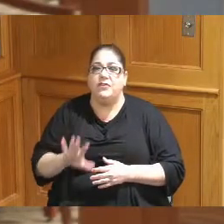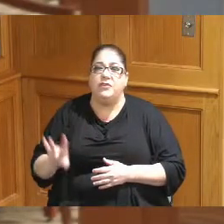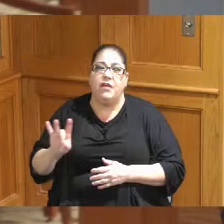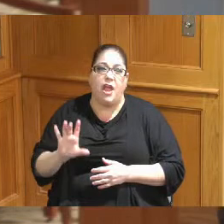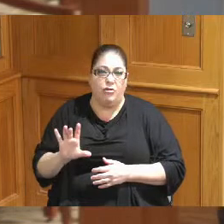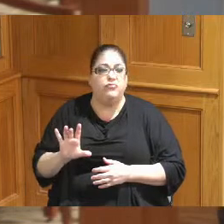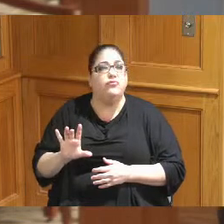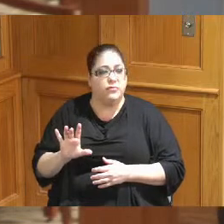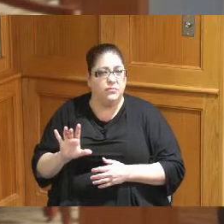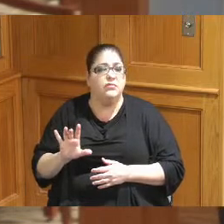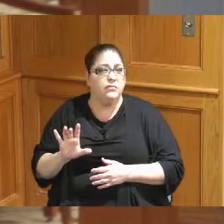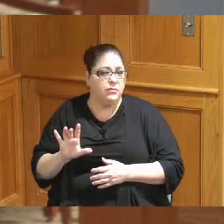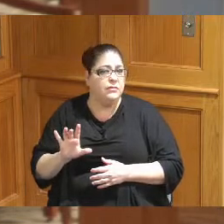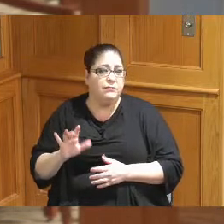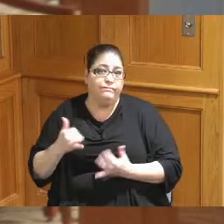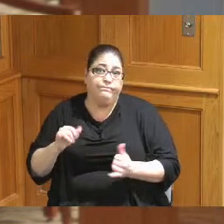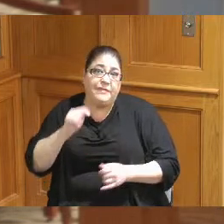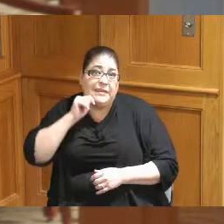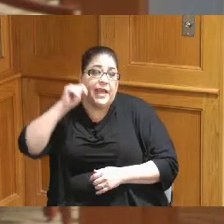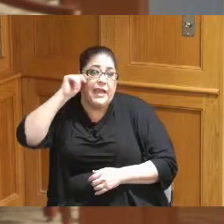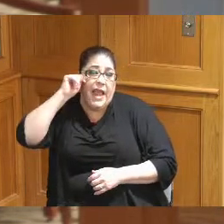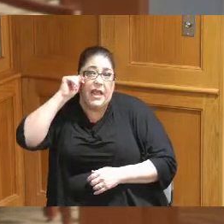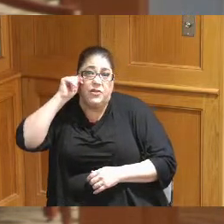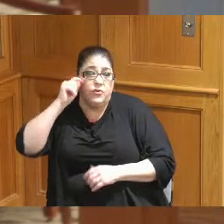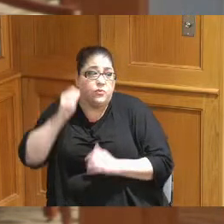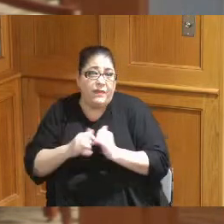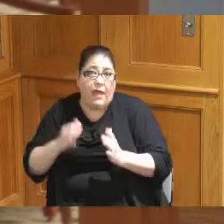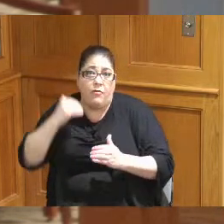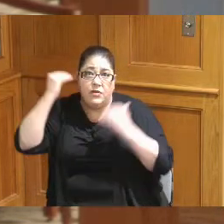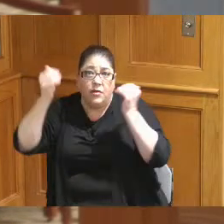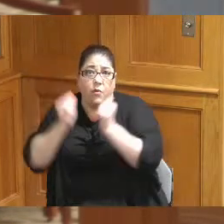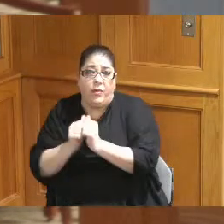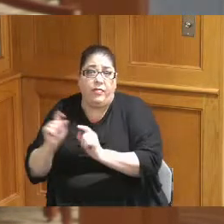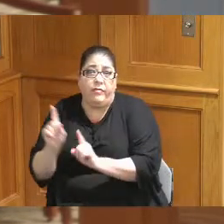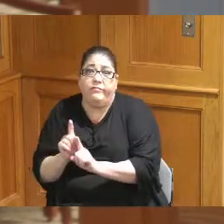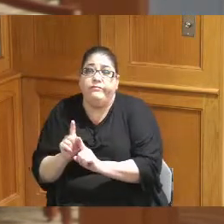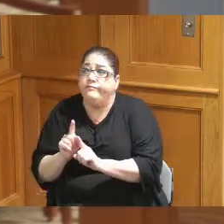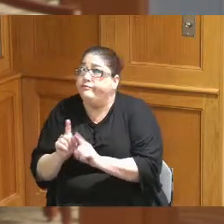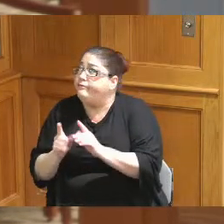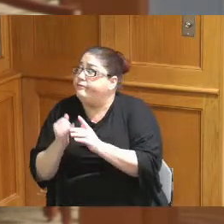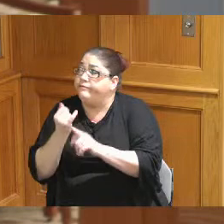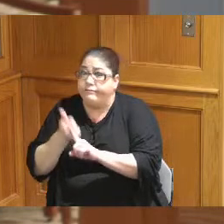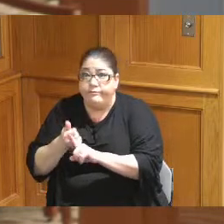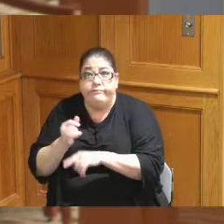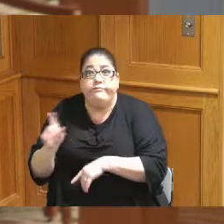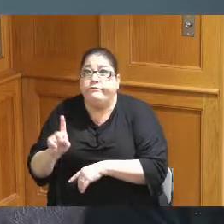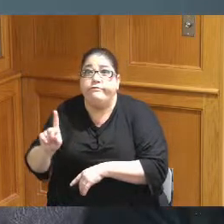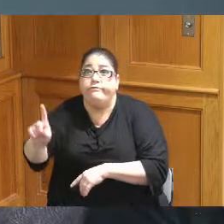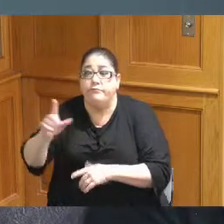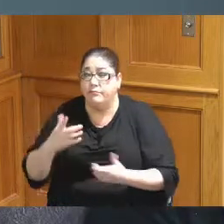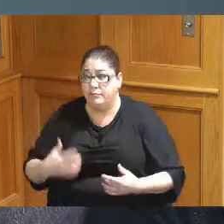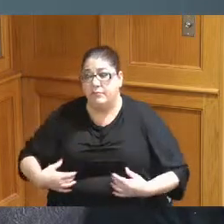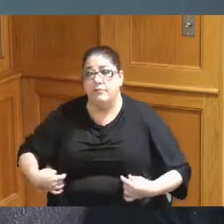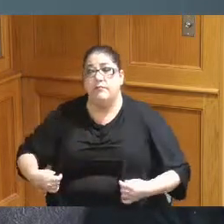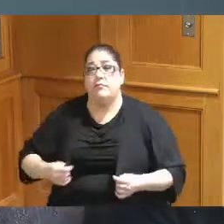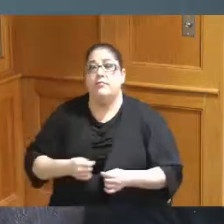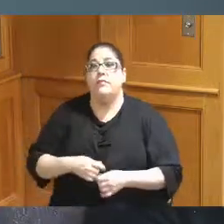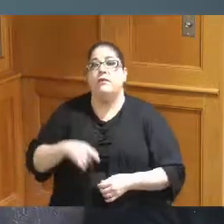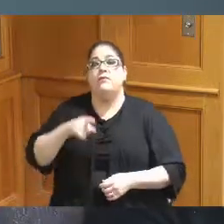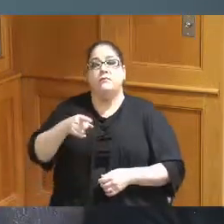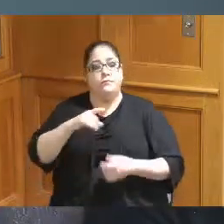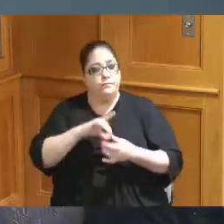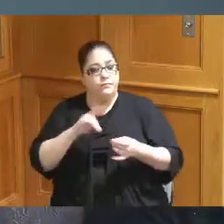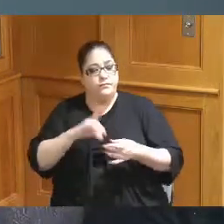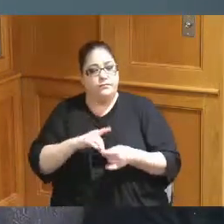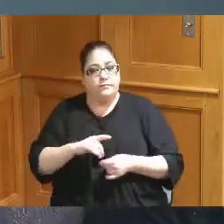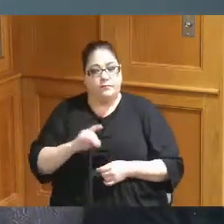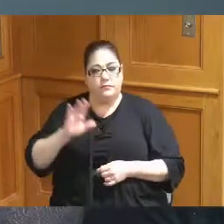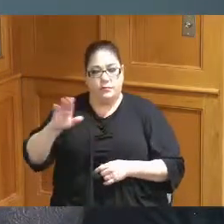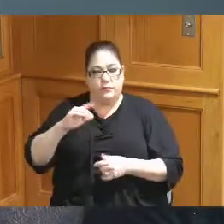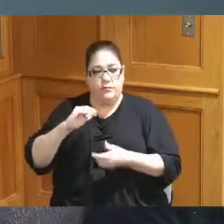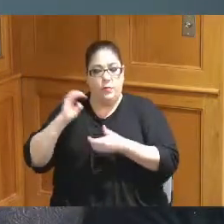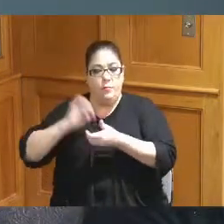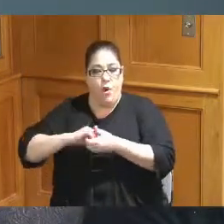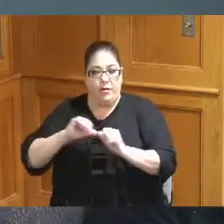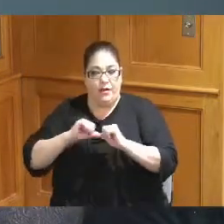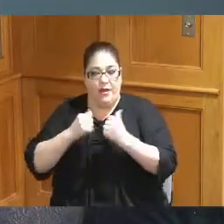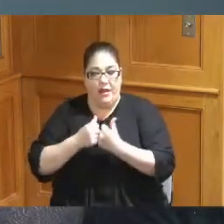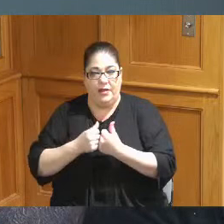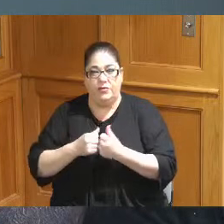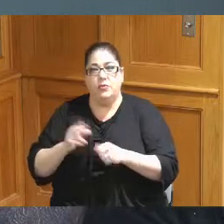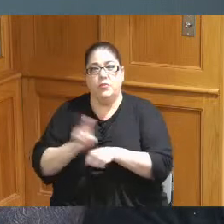though were teenagers unaccompanied on the streets also you met nurse that you use the YWCA as a